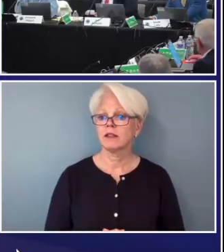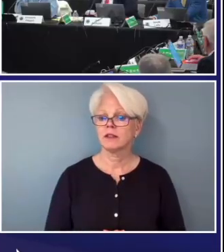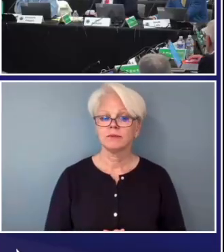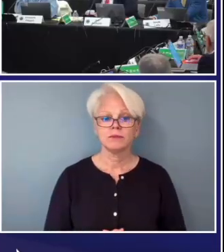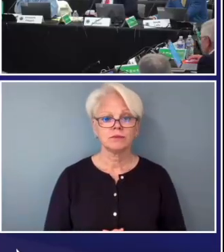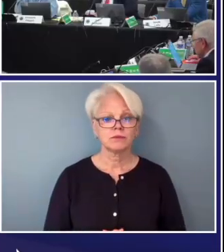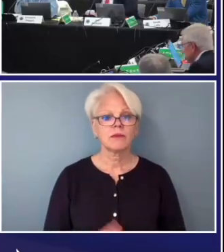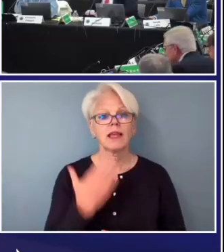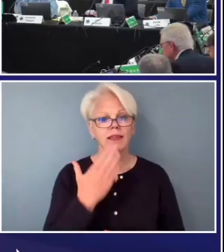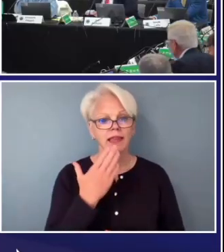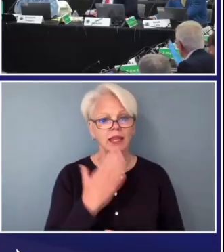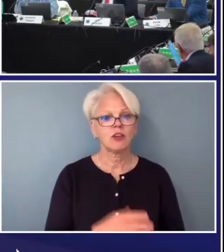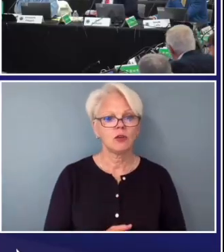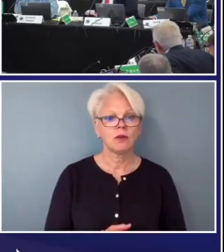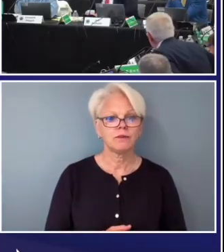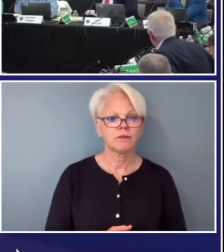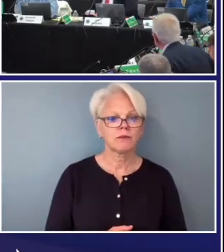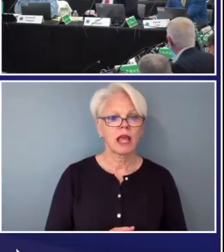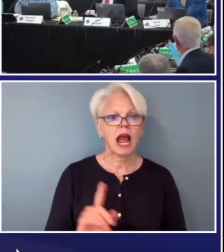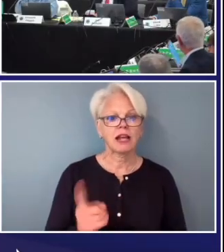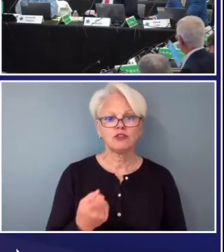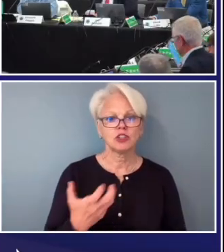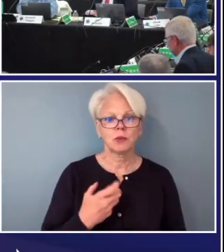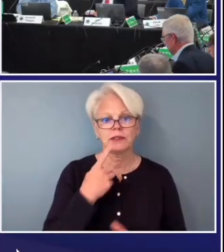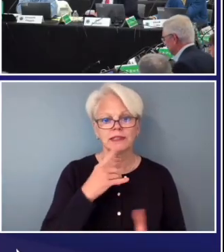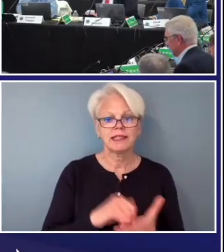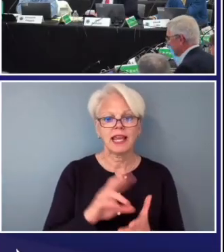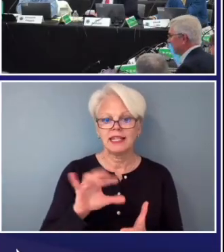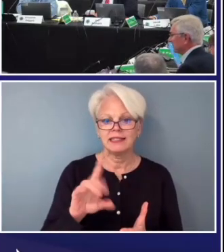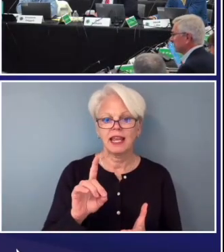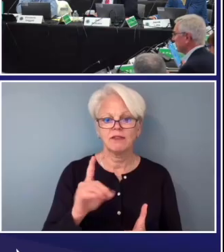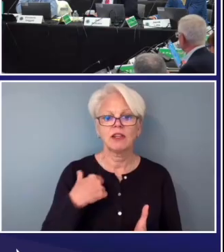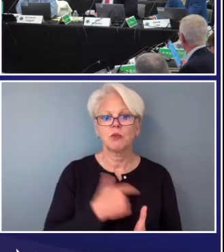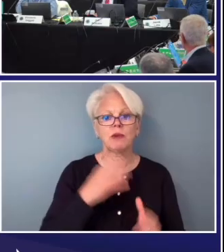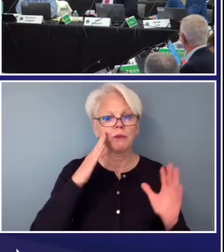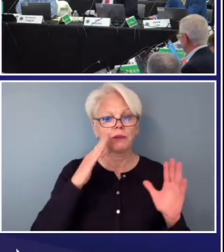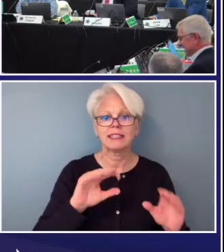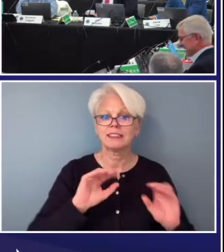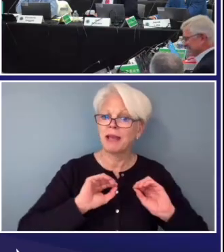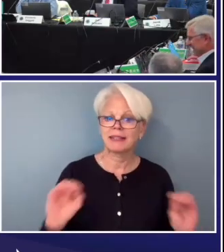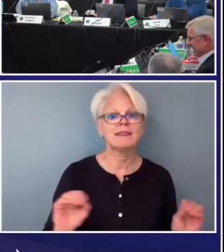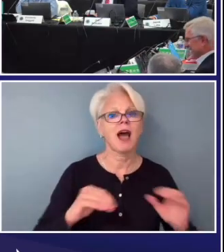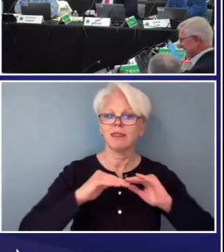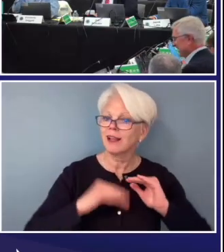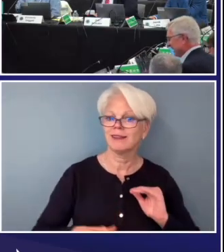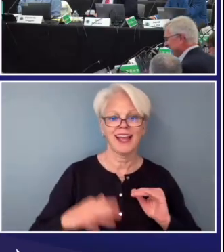Thanks, and I just wanted to say to David, we would expect nothing less than voluminous